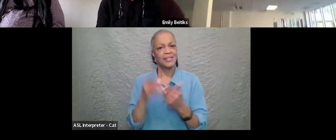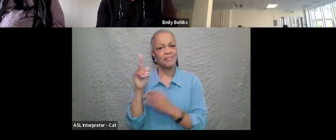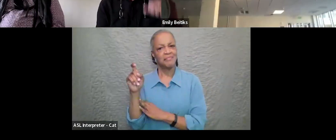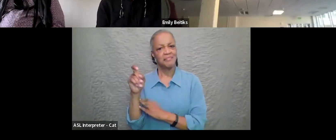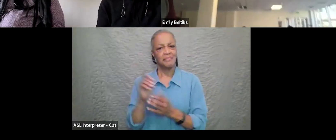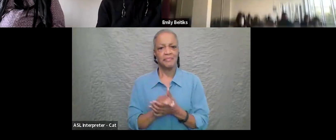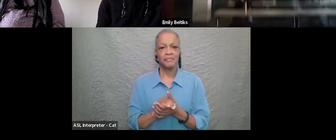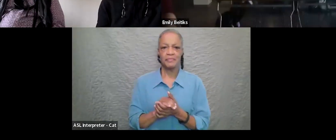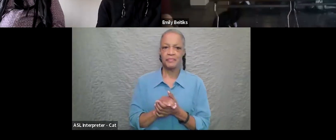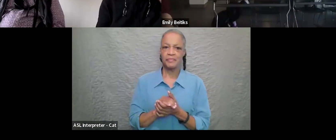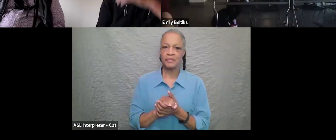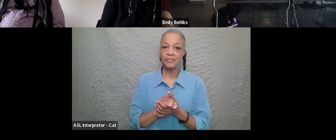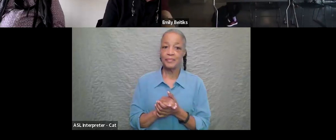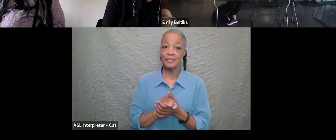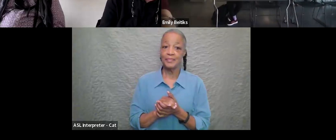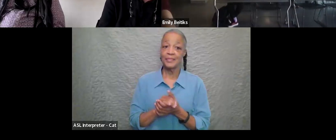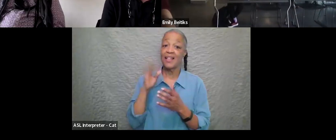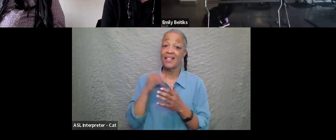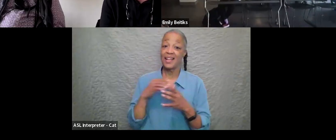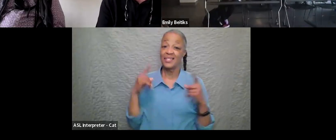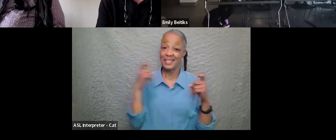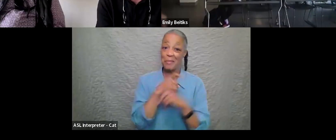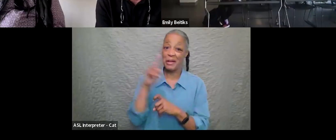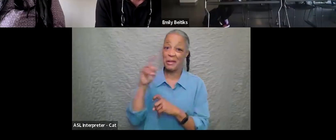That's a complicated question. Thanks for starting with such a difficult one.